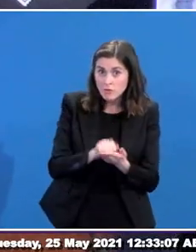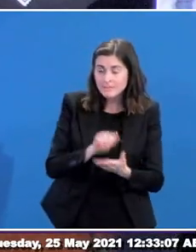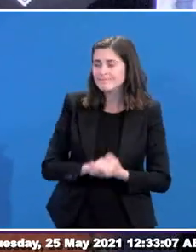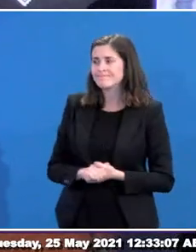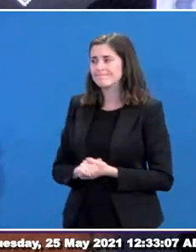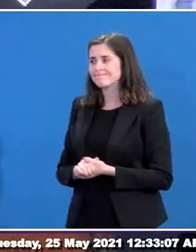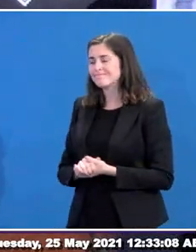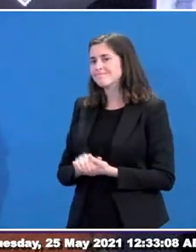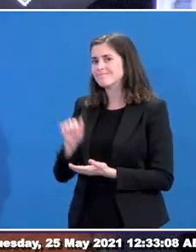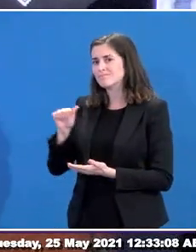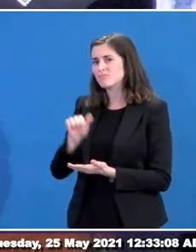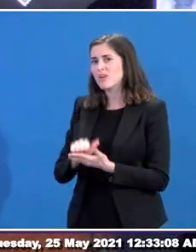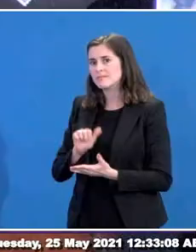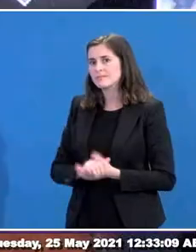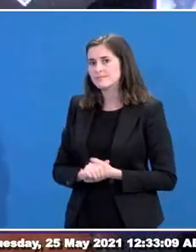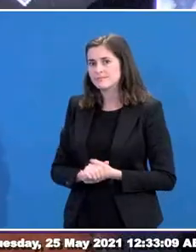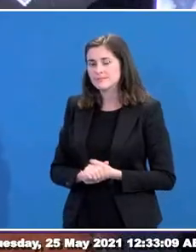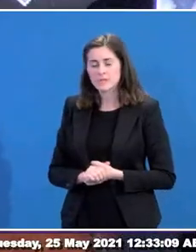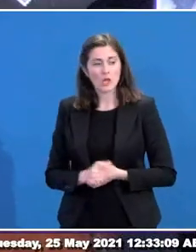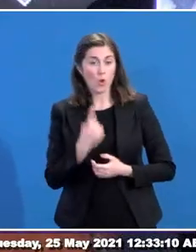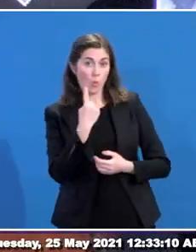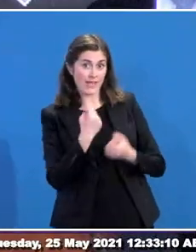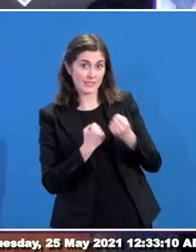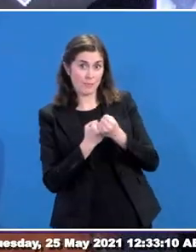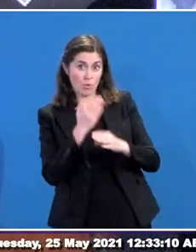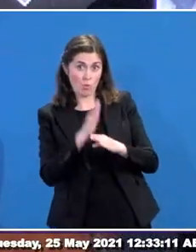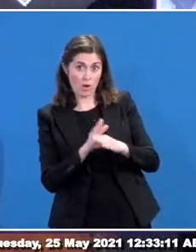And one of the support workers spoke to you to express her